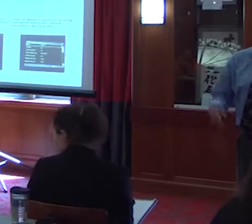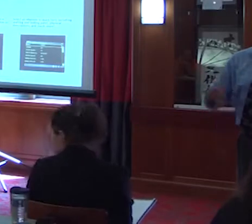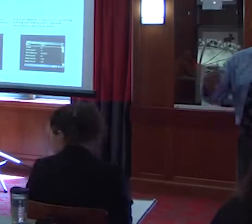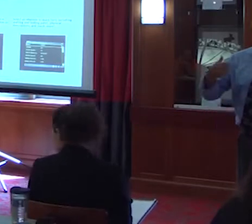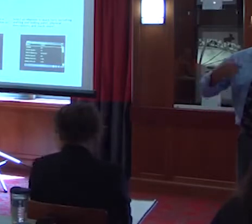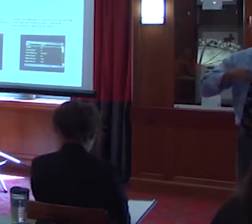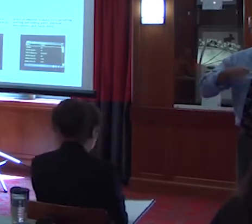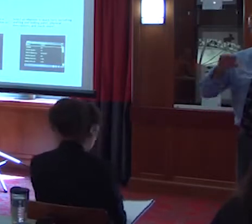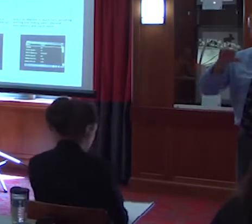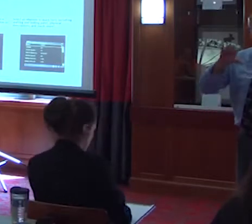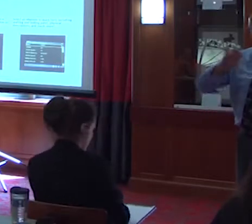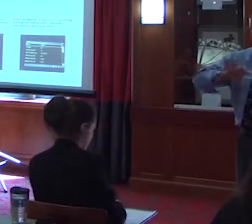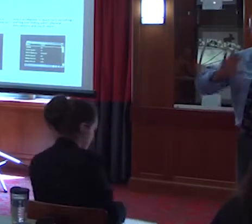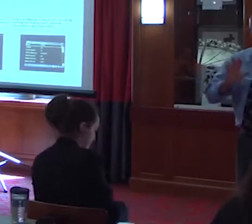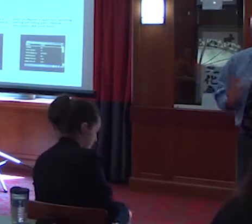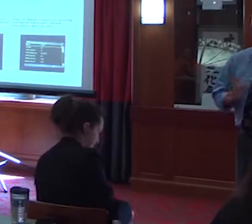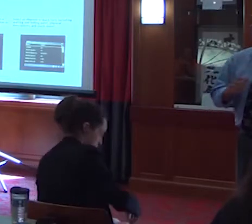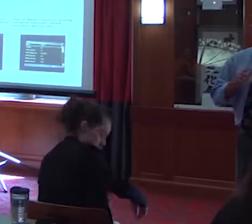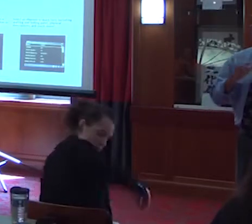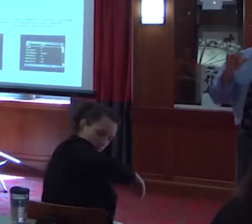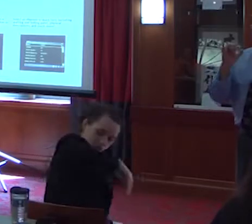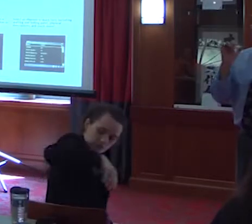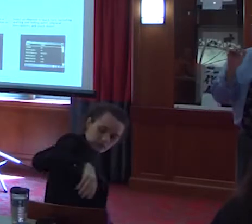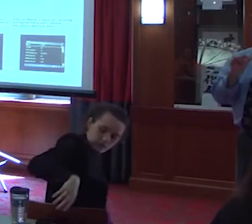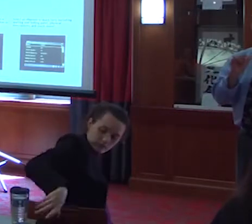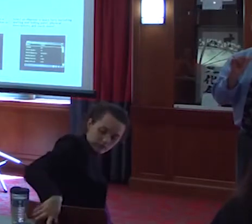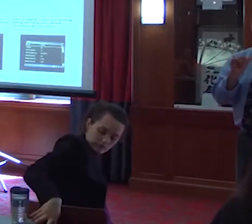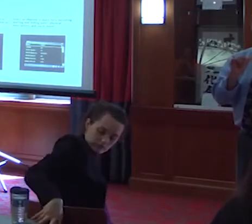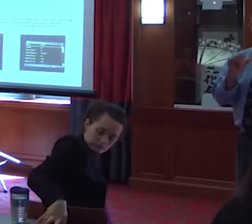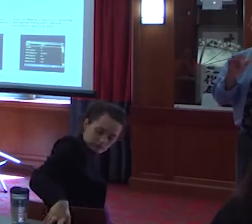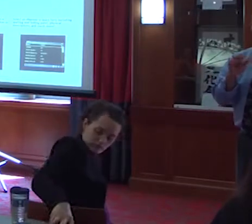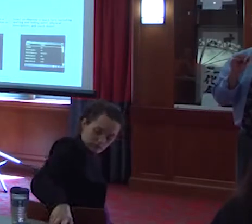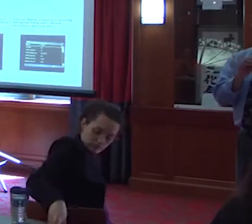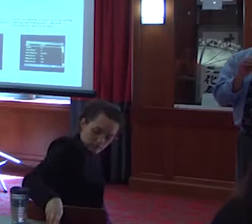and no one has any clue what's happening.